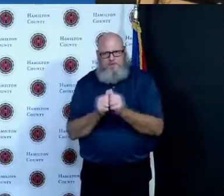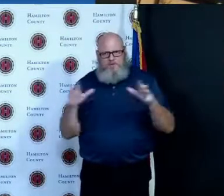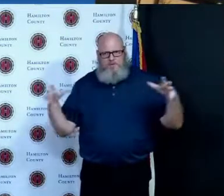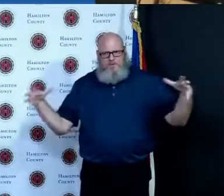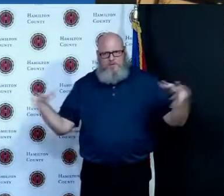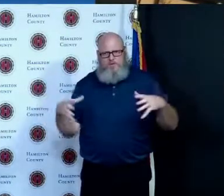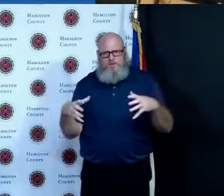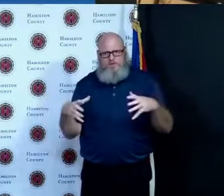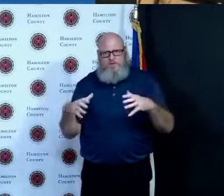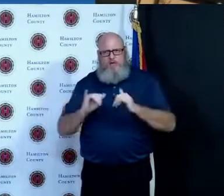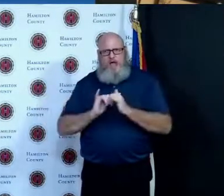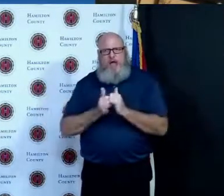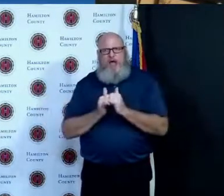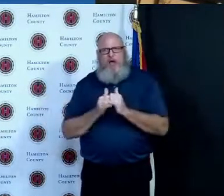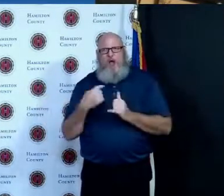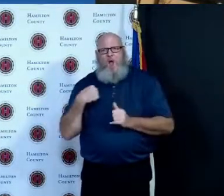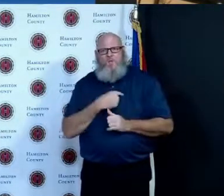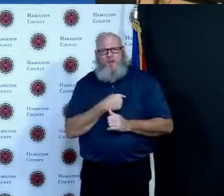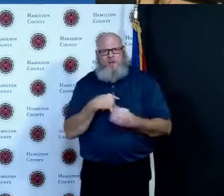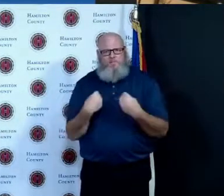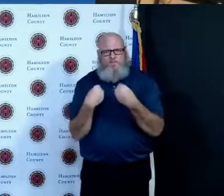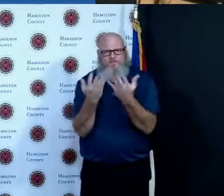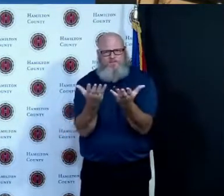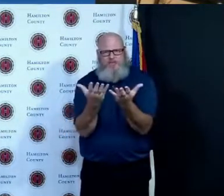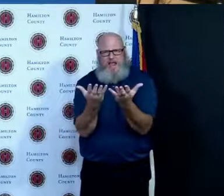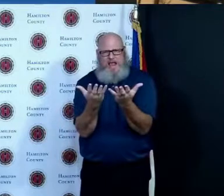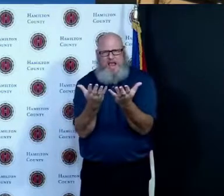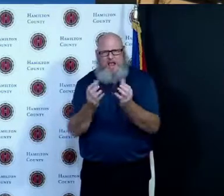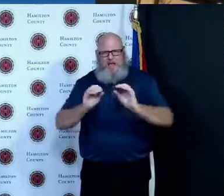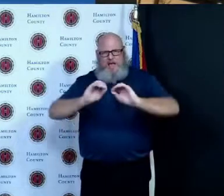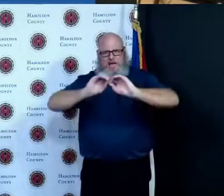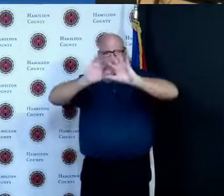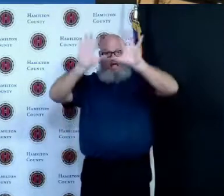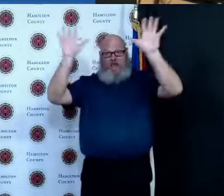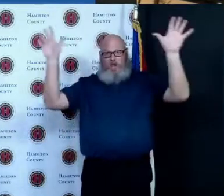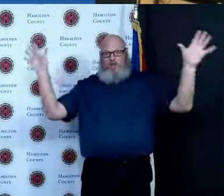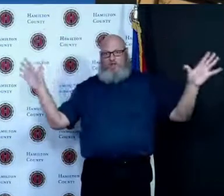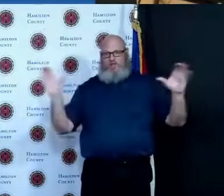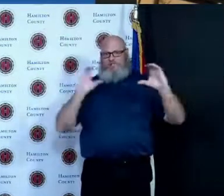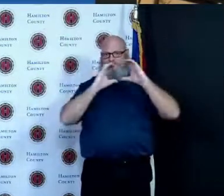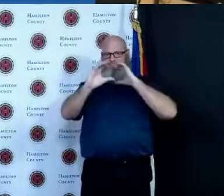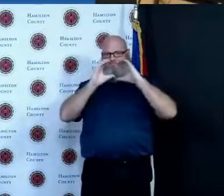and then and how we make it accessible by way of a hotline and a website so that people can